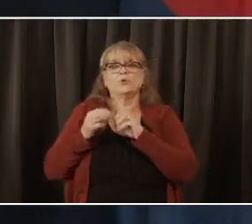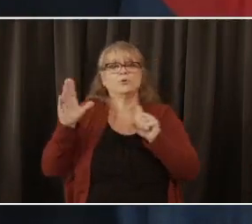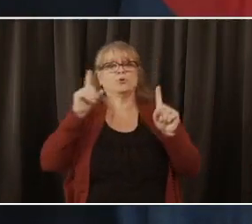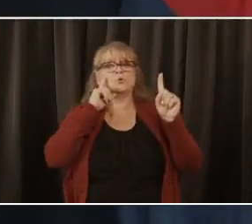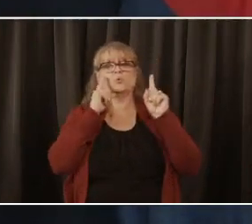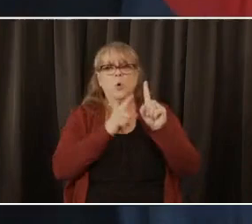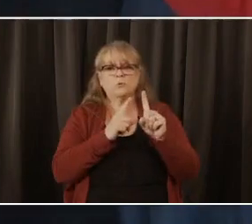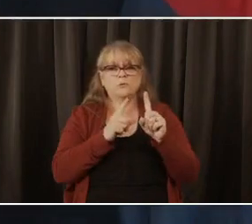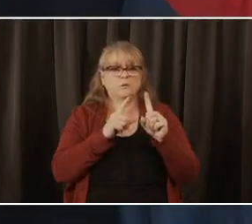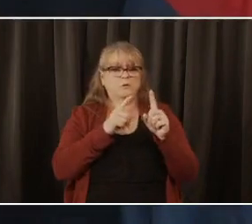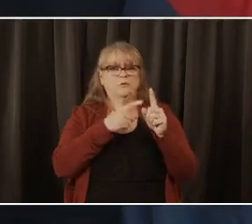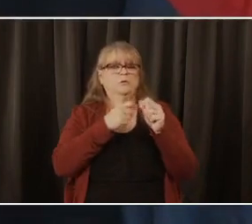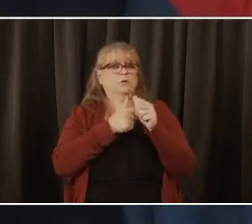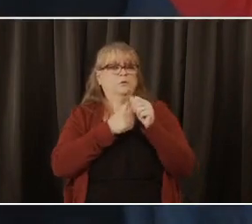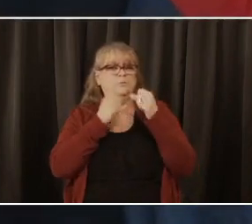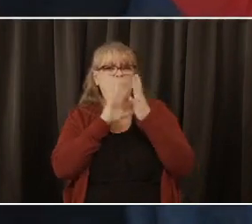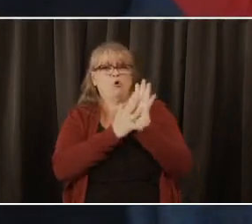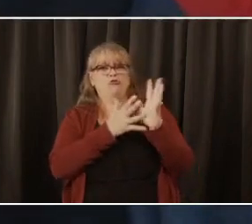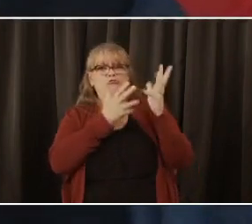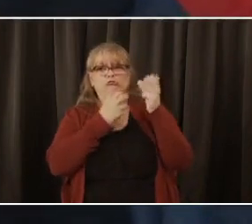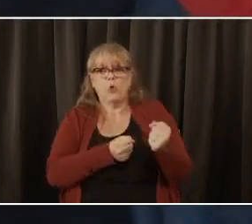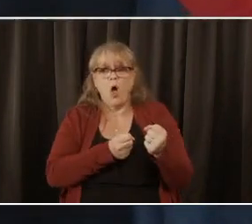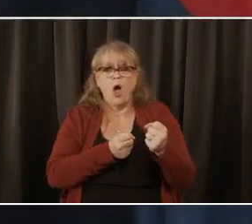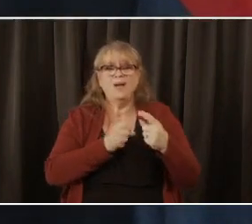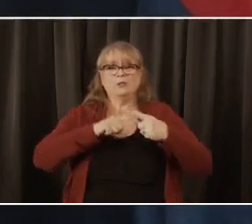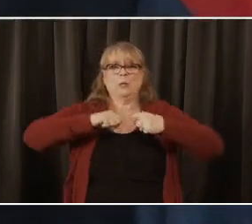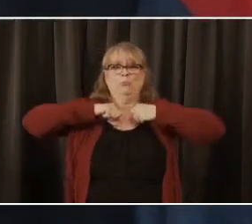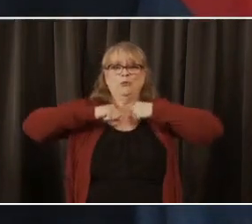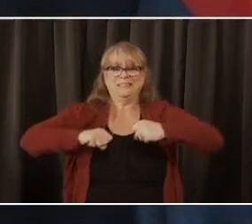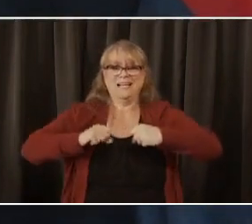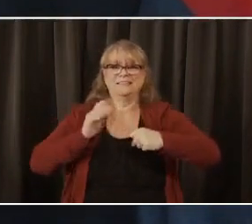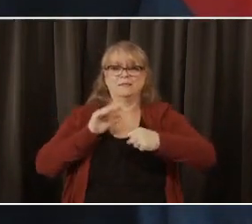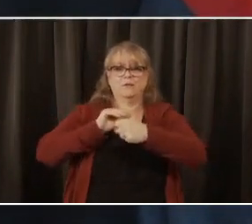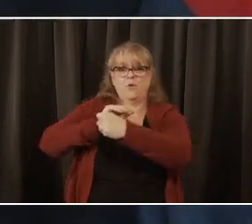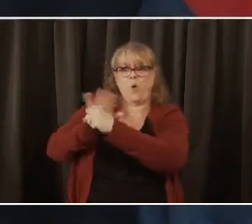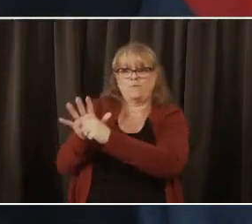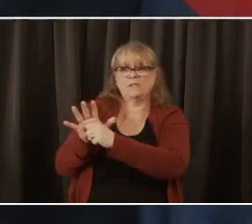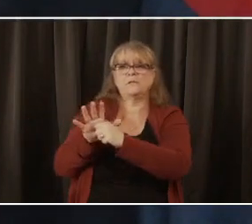so you can feel competent about getting both of your doses of Pfizer Medan, or one dose for